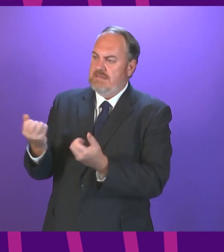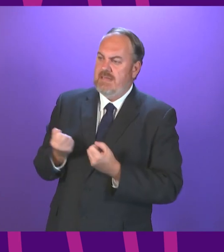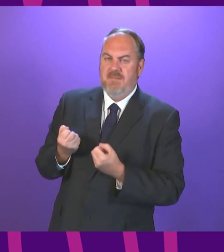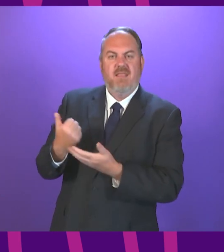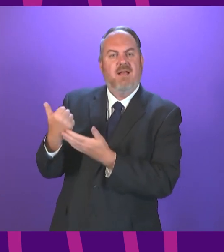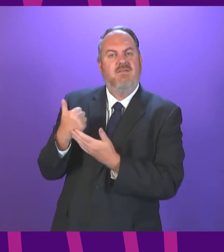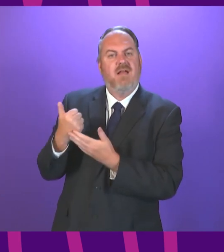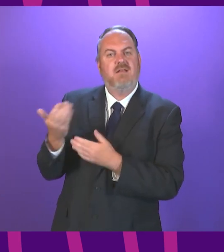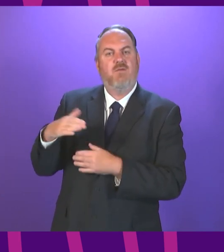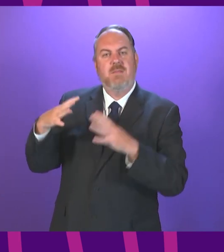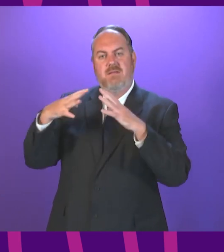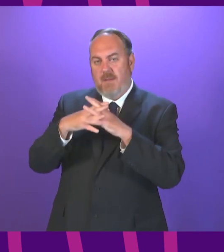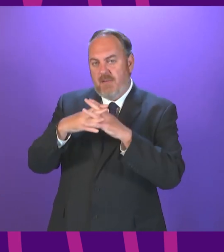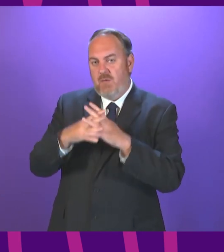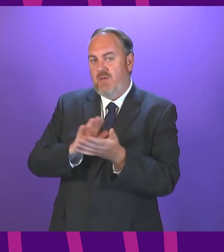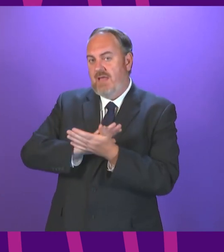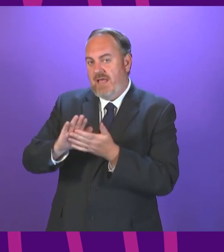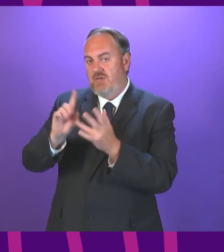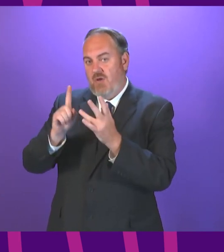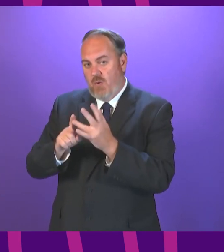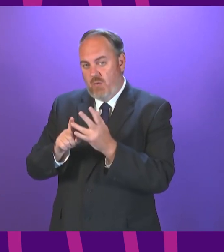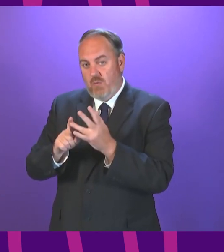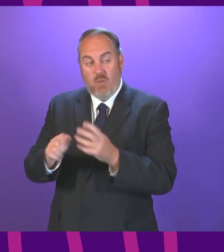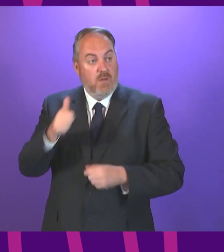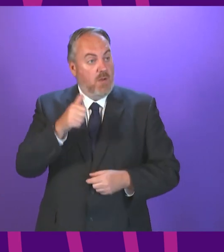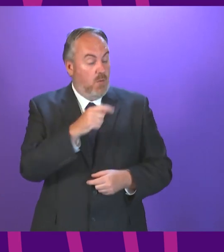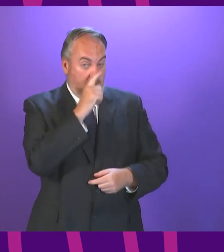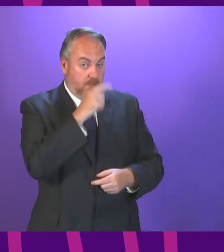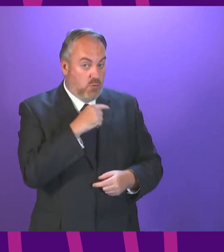Several countries across Europe—for example Portugal and Spain—are now dealing with